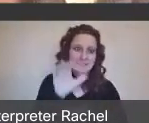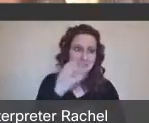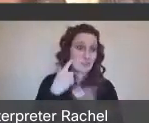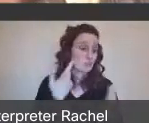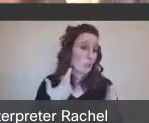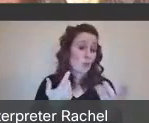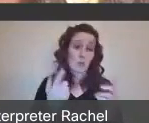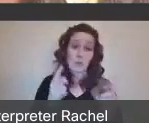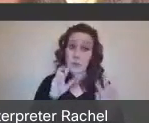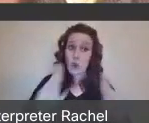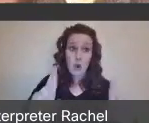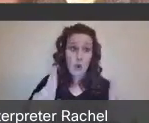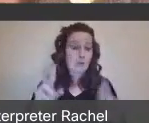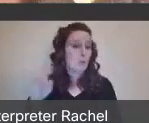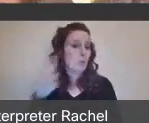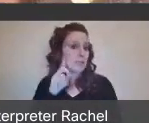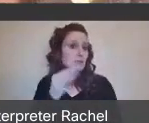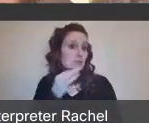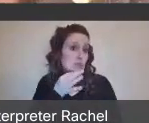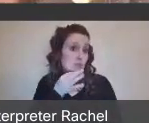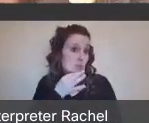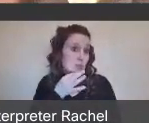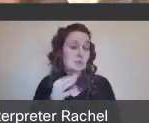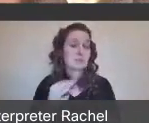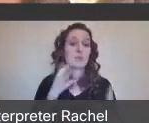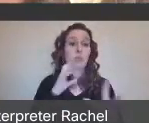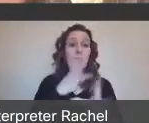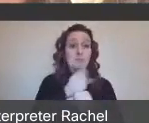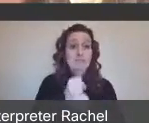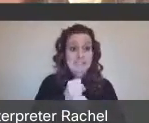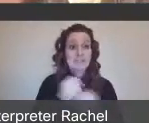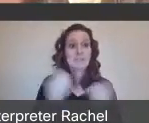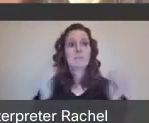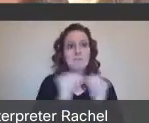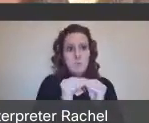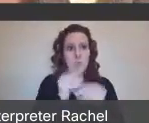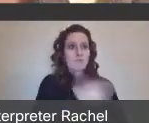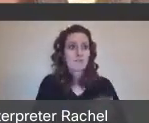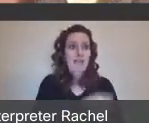we are going to hear soon that we will be receiving more vaccine here to the County